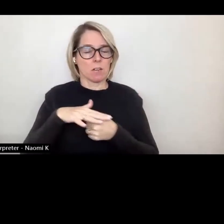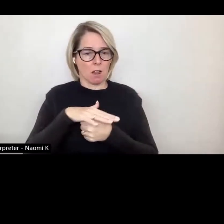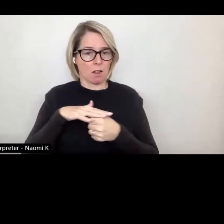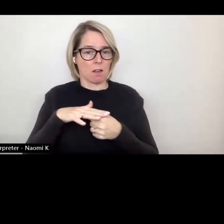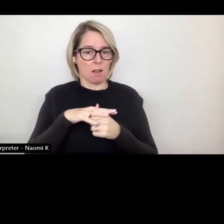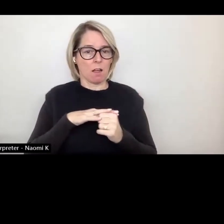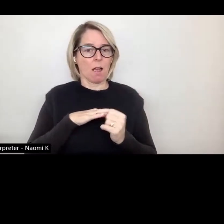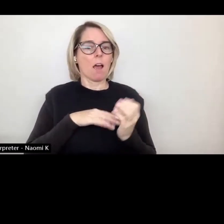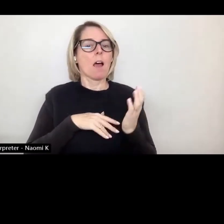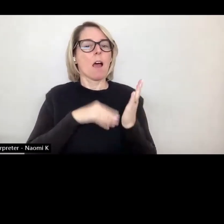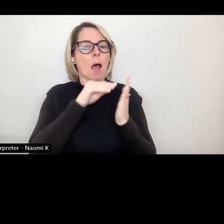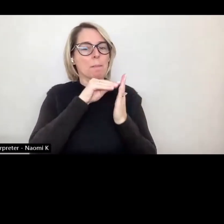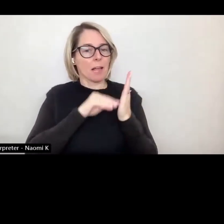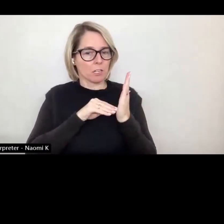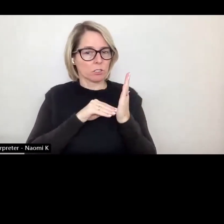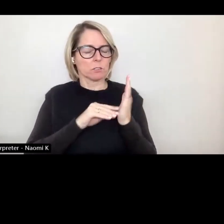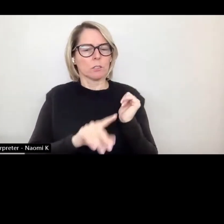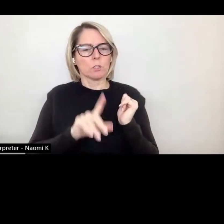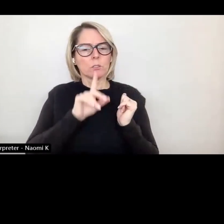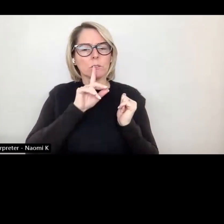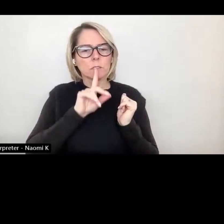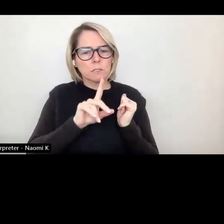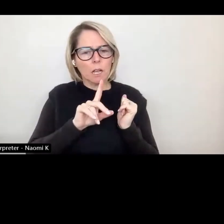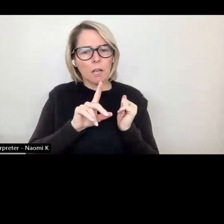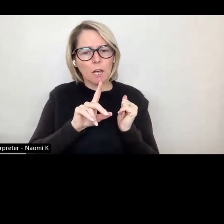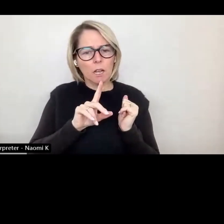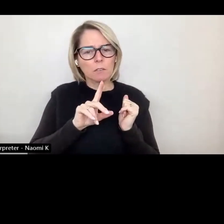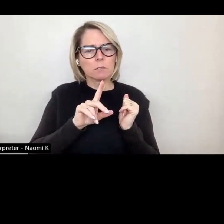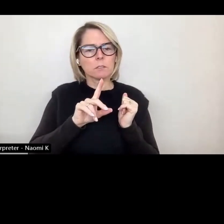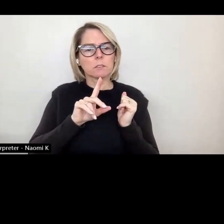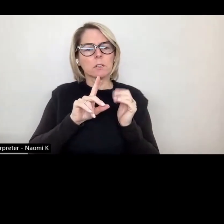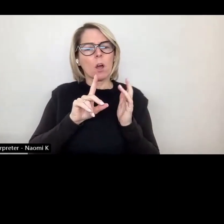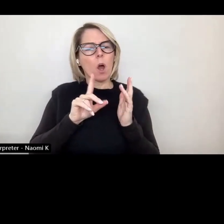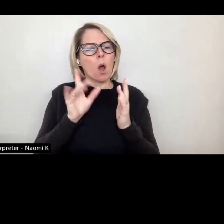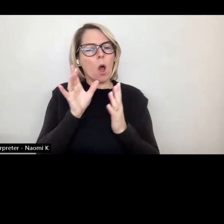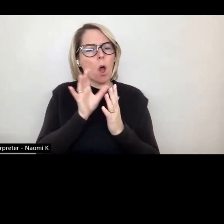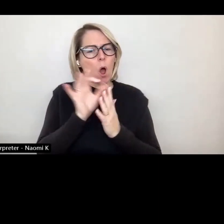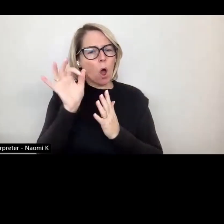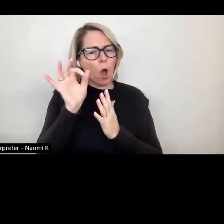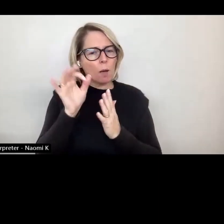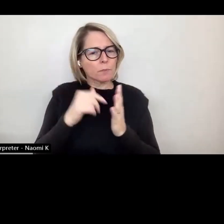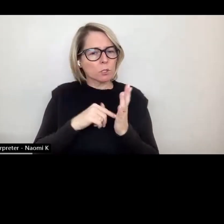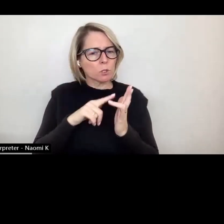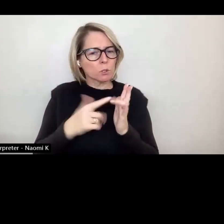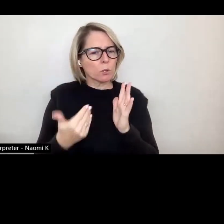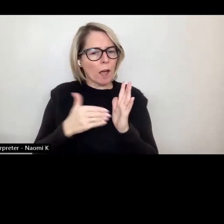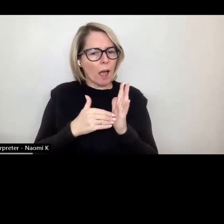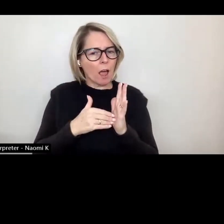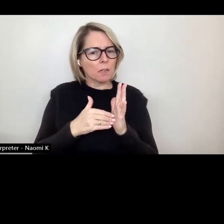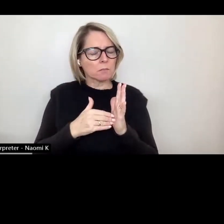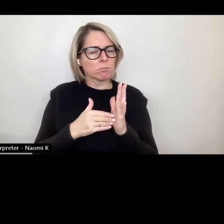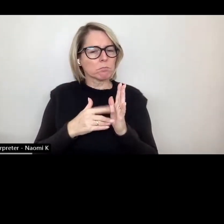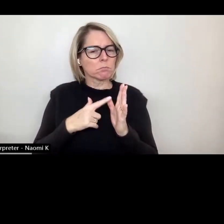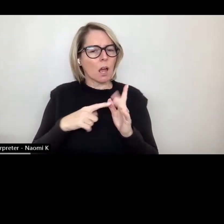Is this in the form of a business model template and indicative budget for each additional or combined service area?